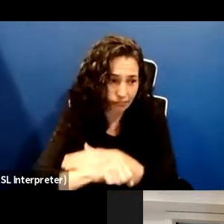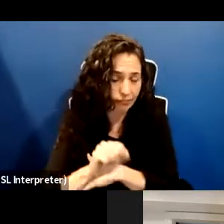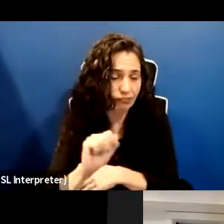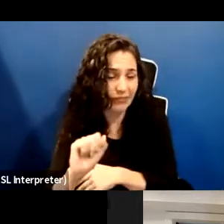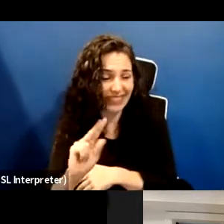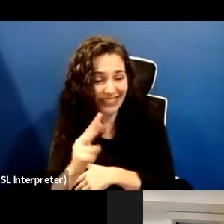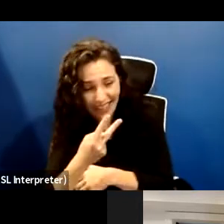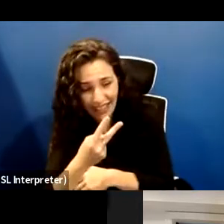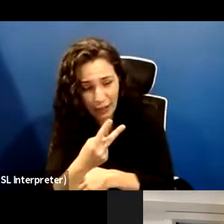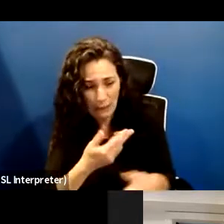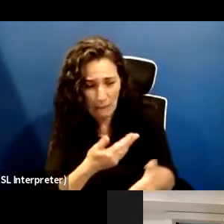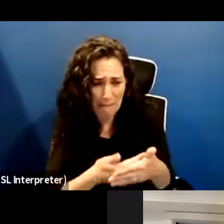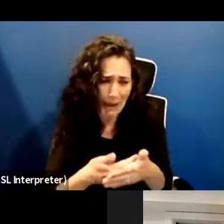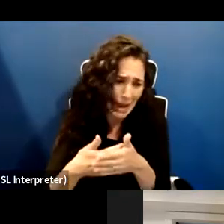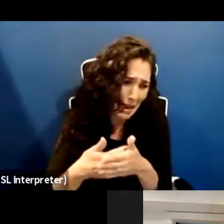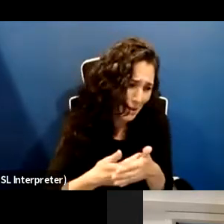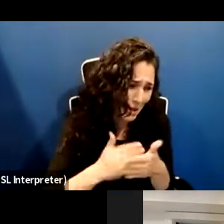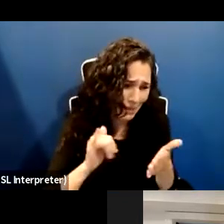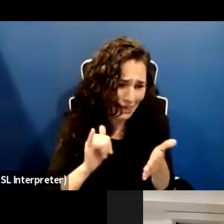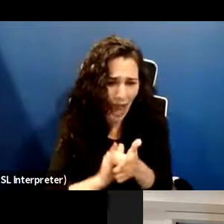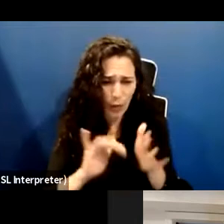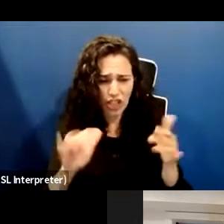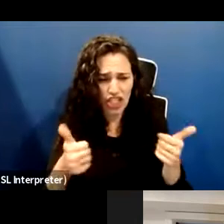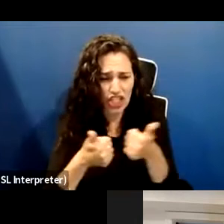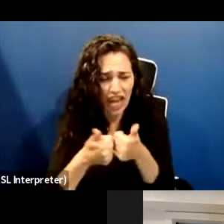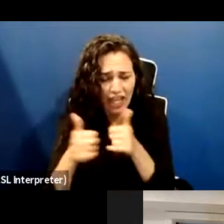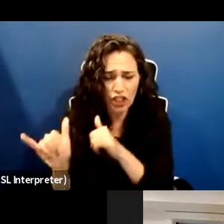that also was a huge challenge for me, and I was torn.